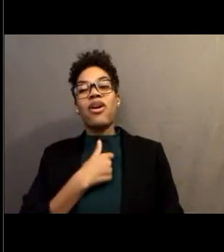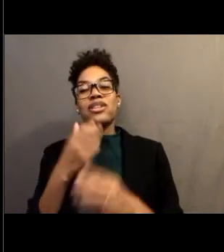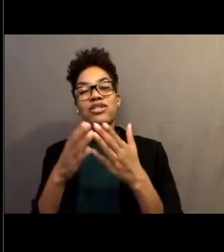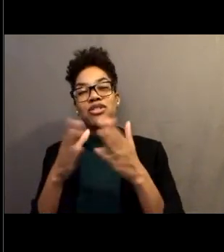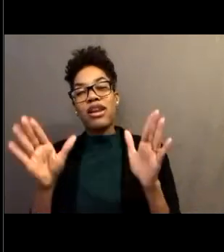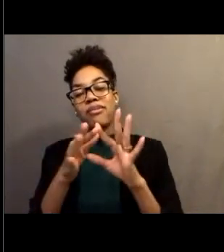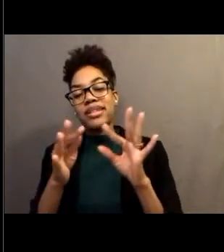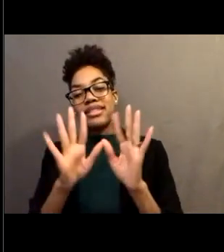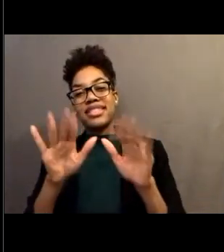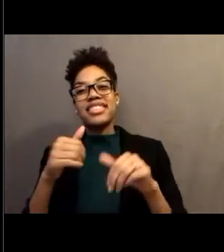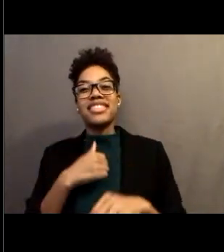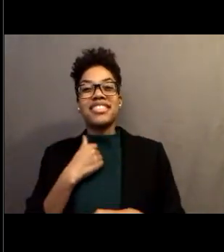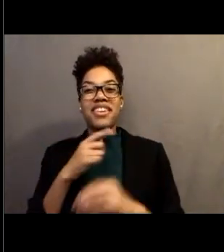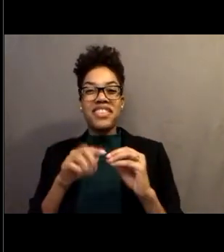on the way that the question was worded.